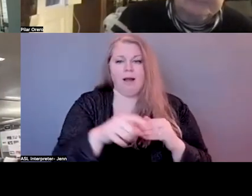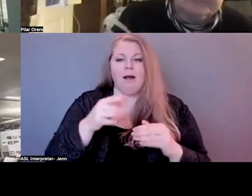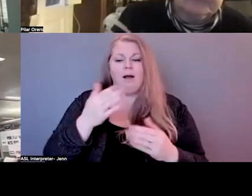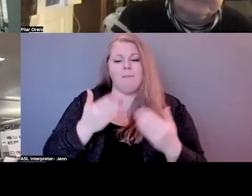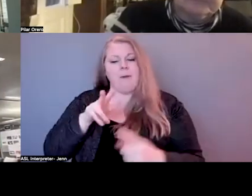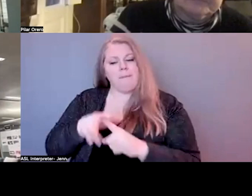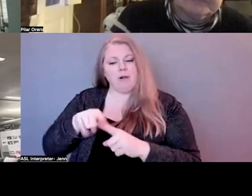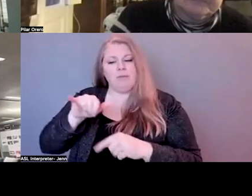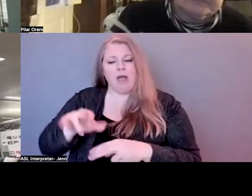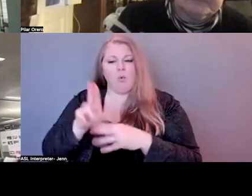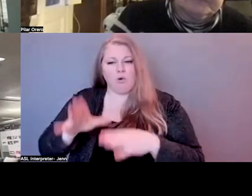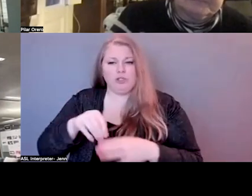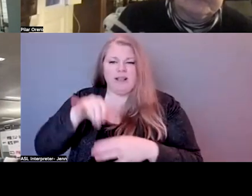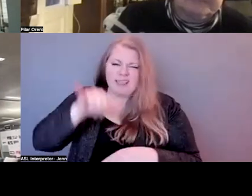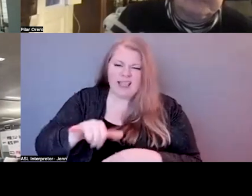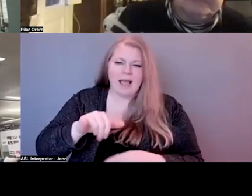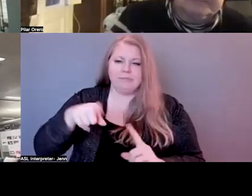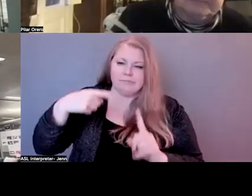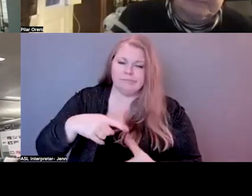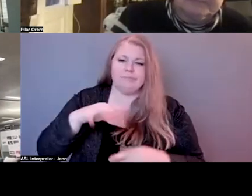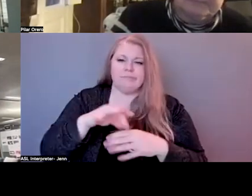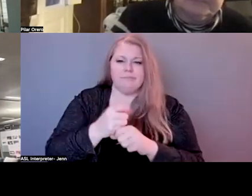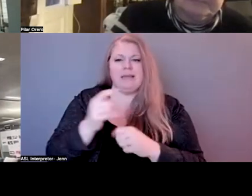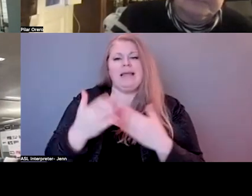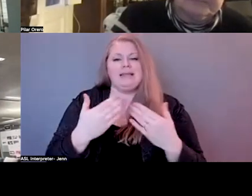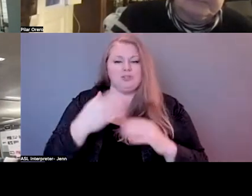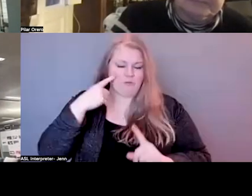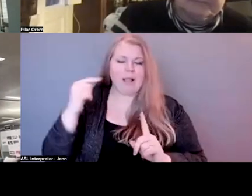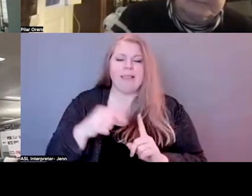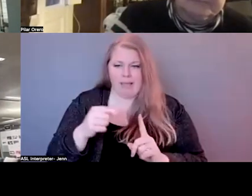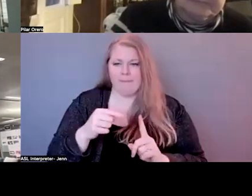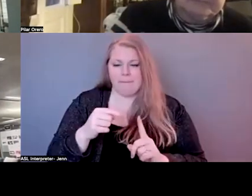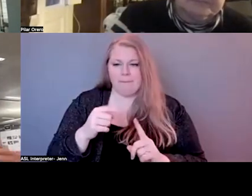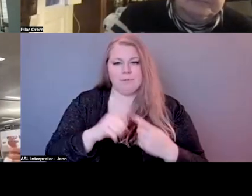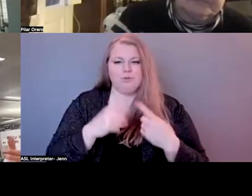in this particular content piece of content to make it easier for them. My colleague and I were talking about